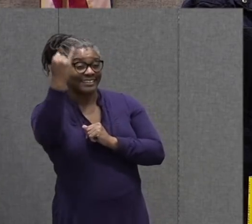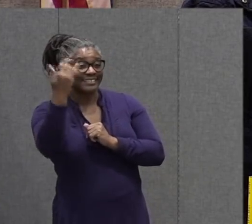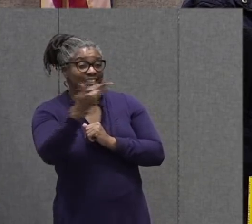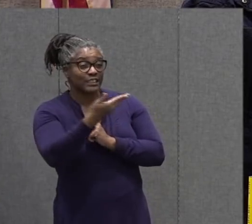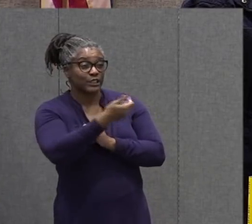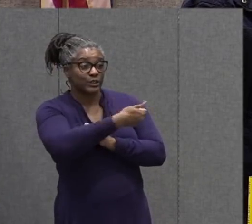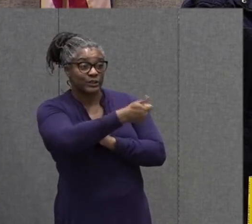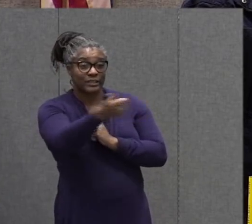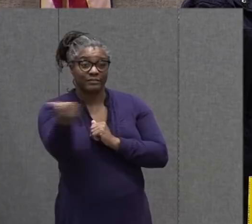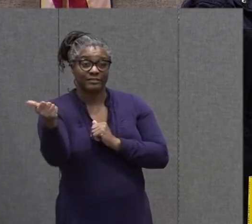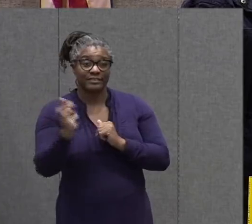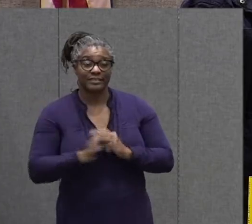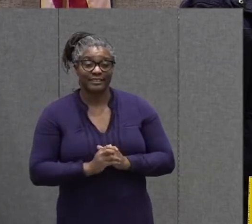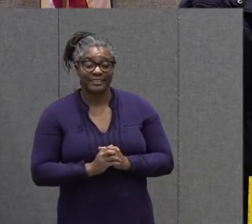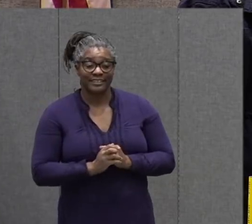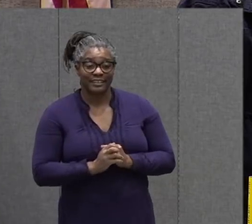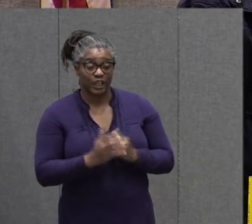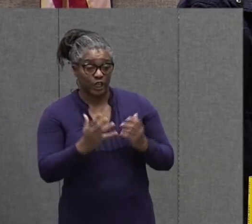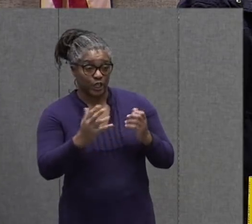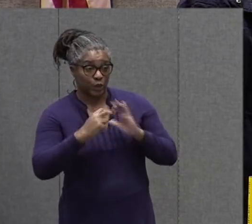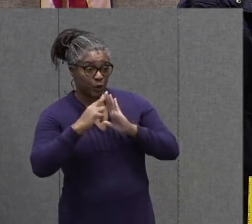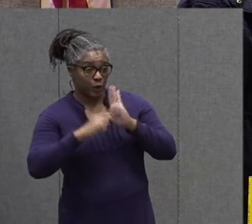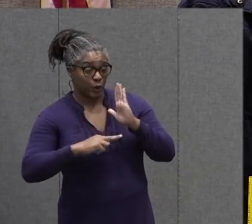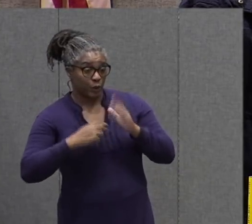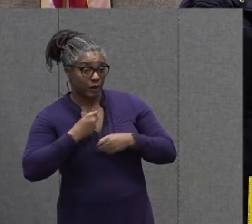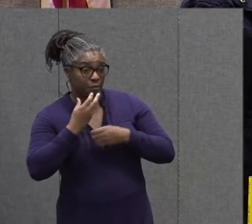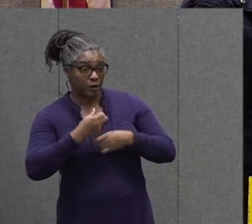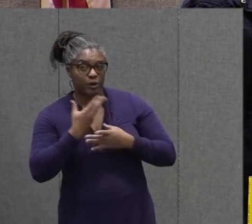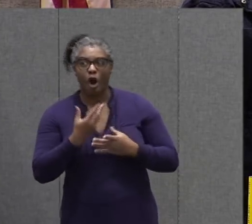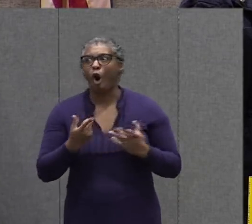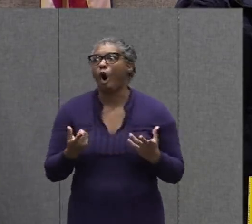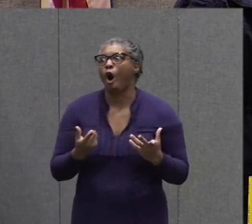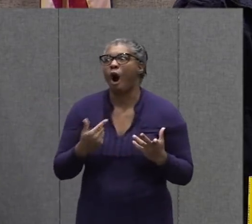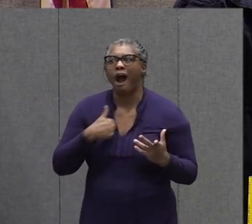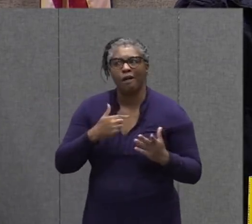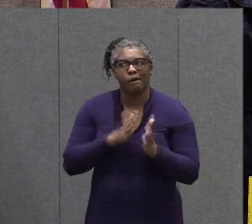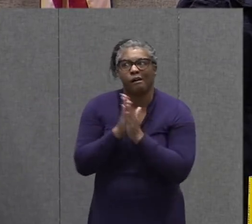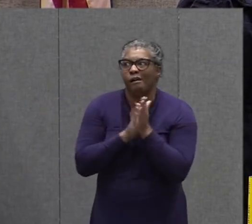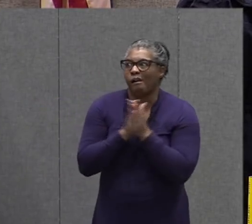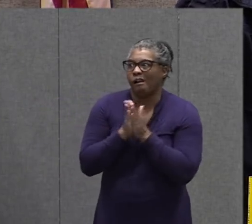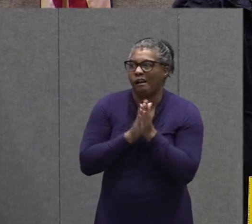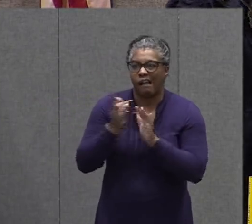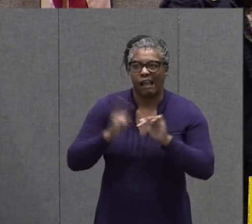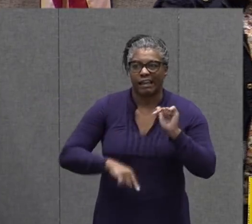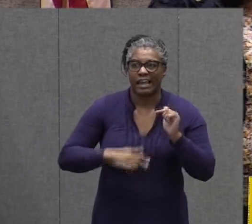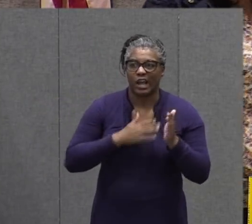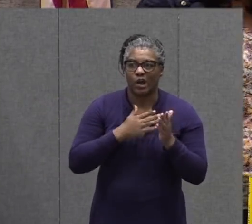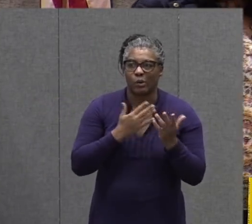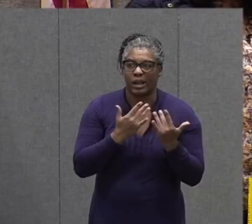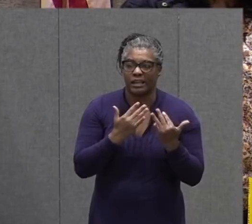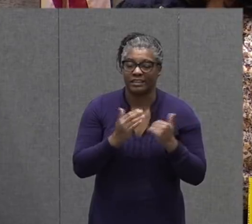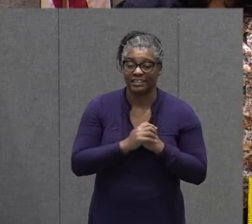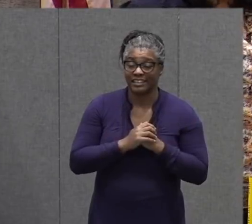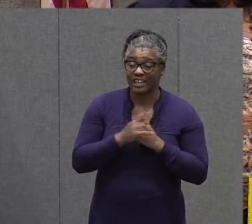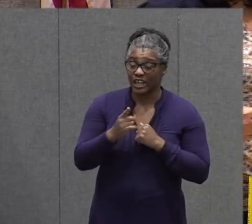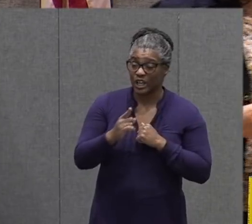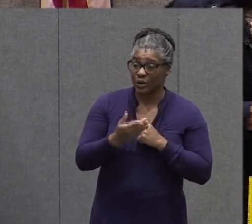[Miss Martindale] Hey, you want to read some poetry? [Miss Garcia] I was waiting for you to say that. I can't wait. You introduced me to this new book and I cannot stop reading it.